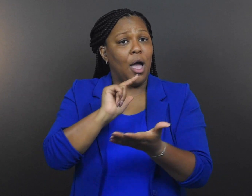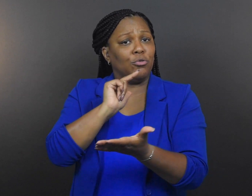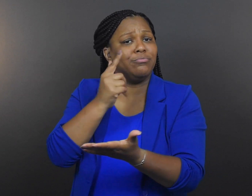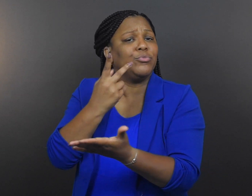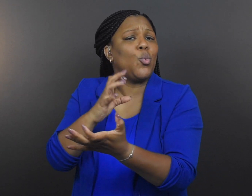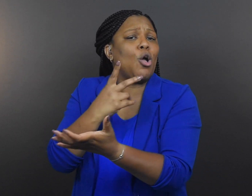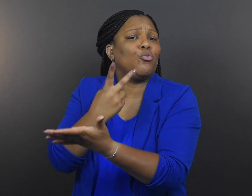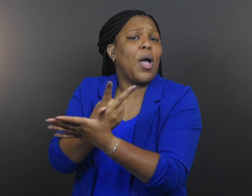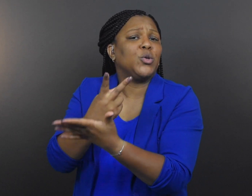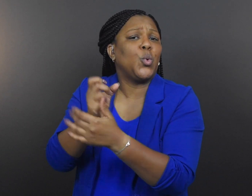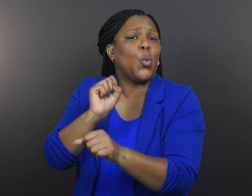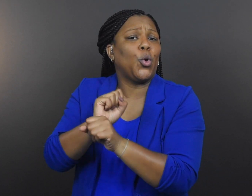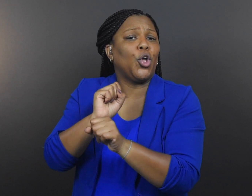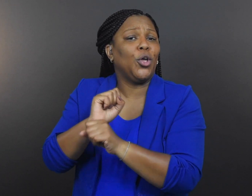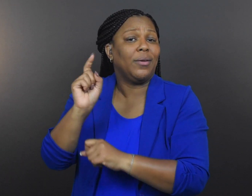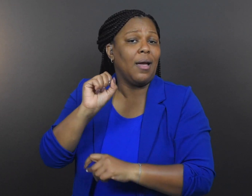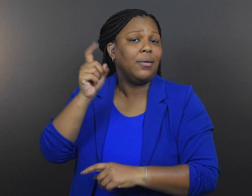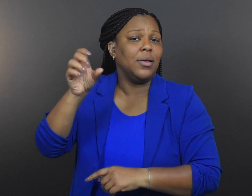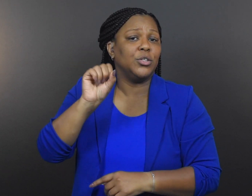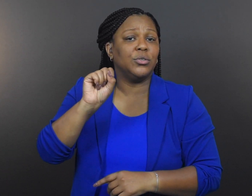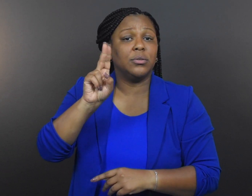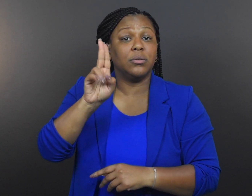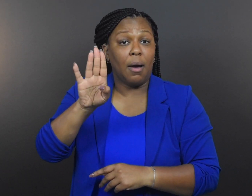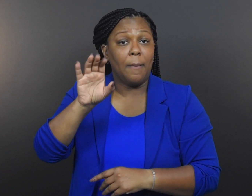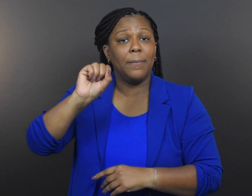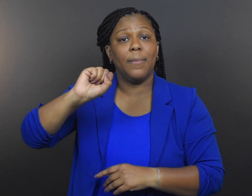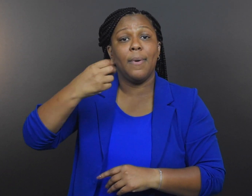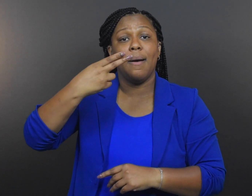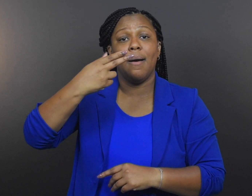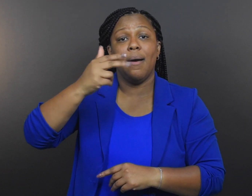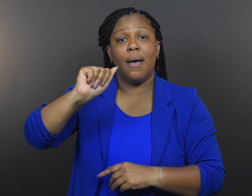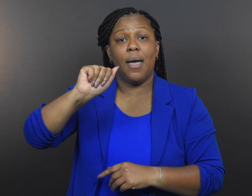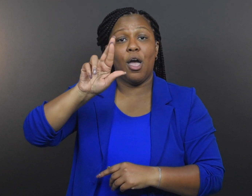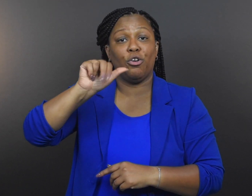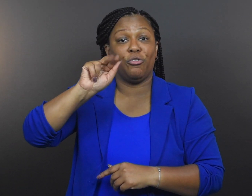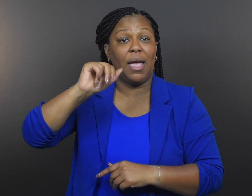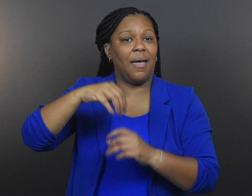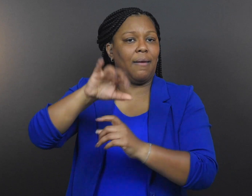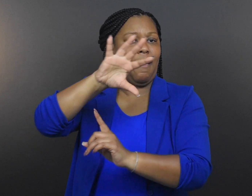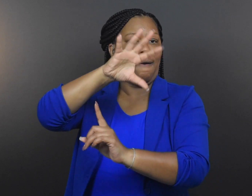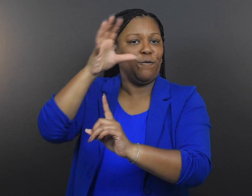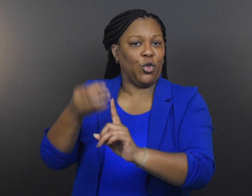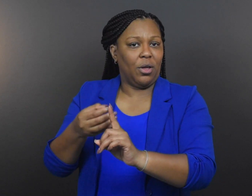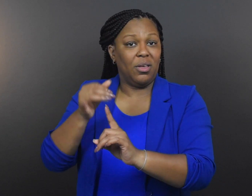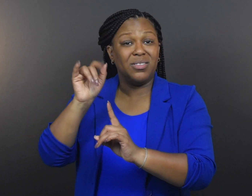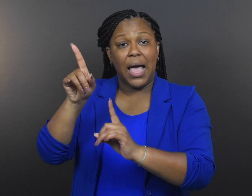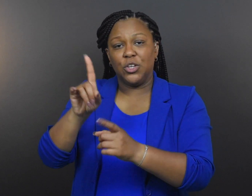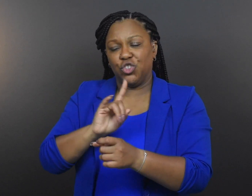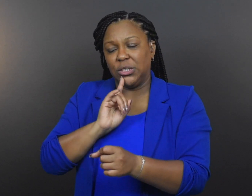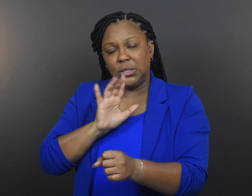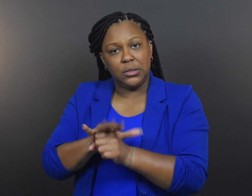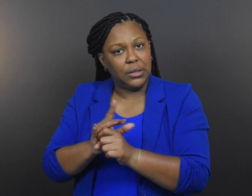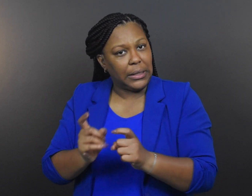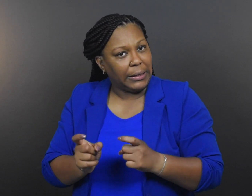in sub-Saharan Africa and devoted herself to that field back in the United States.